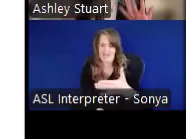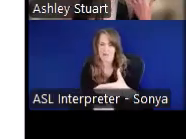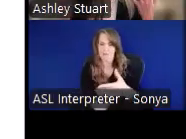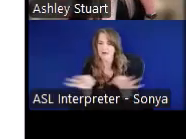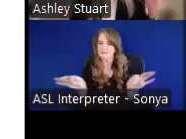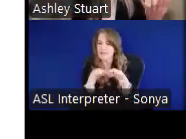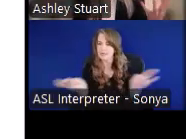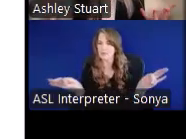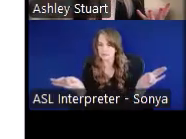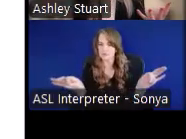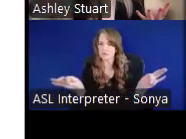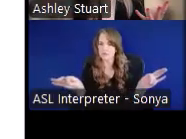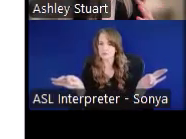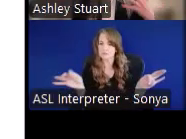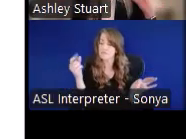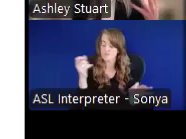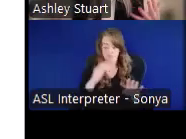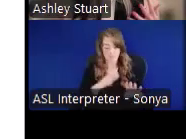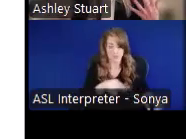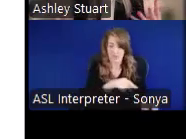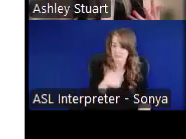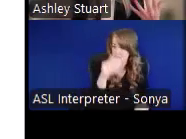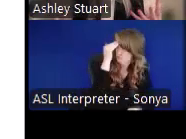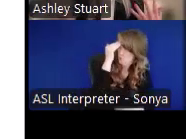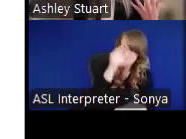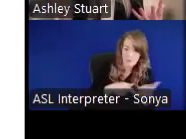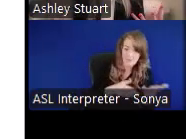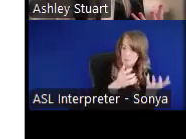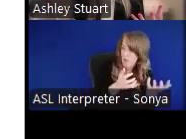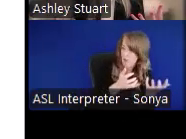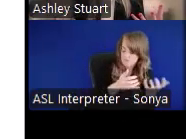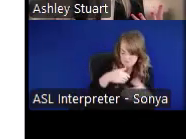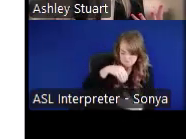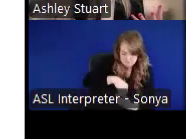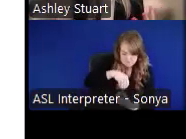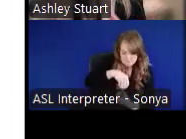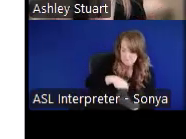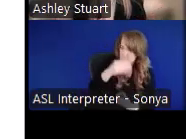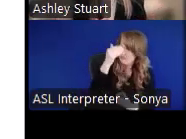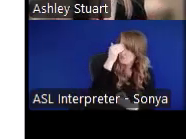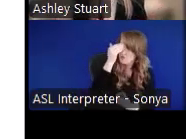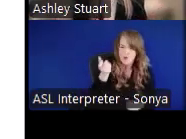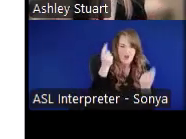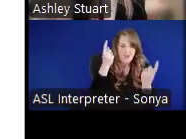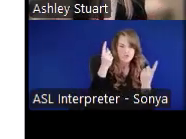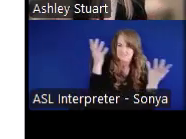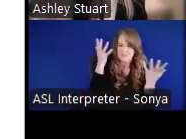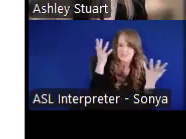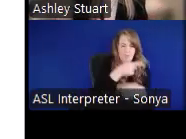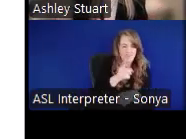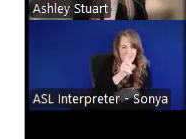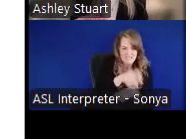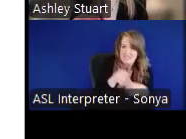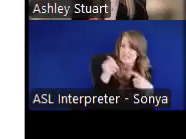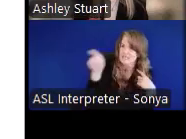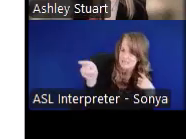The child knows what they want. They have this fundamental understanding of what it is that they're seeking. They also